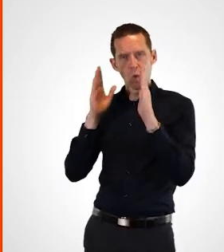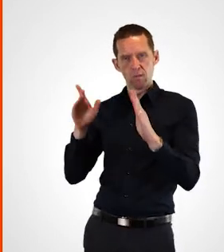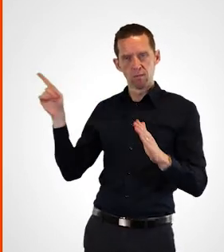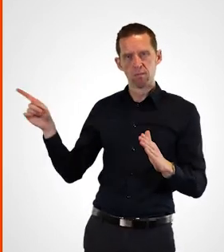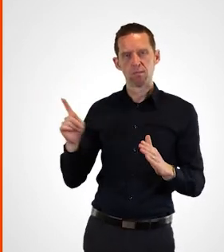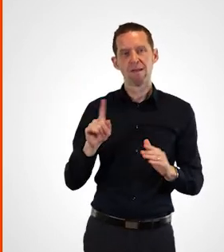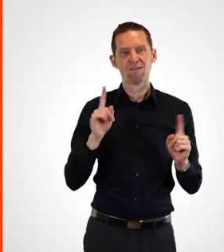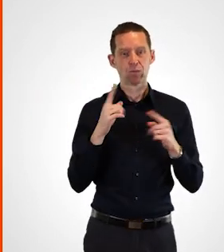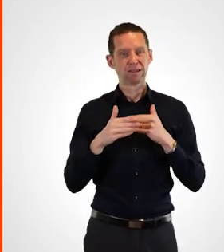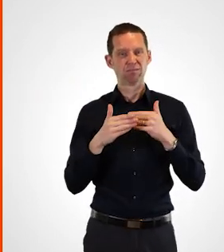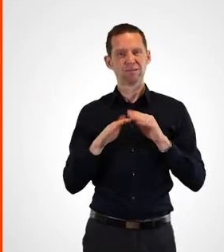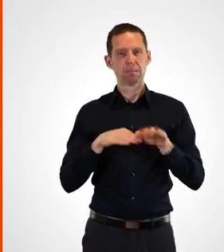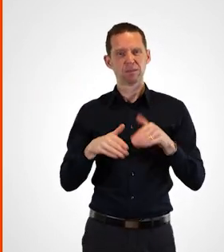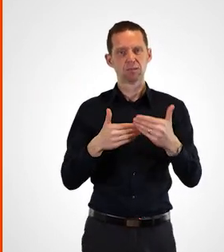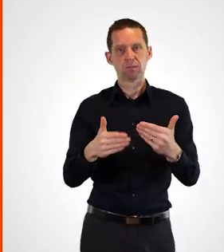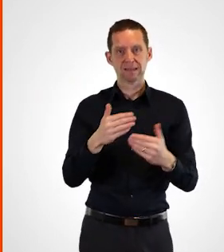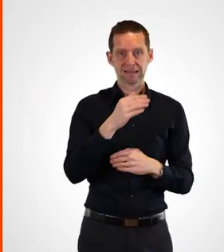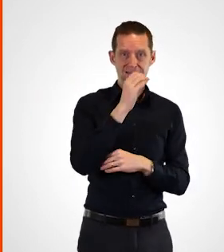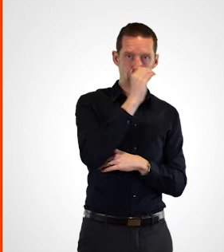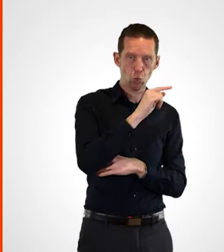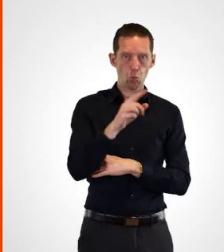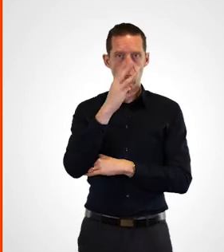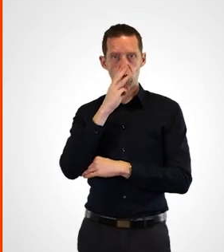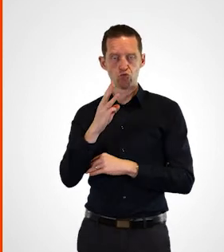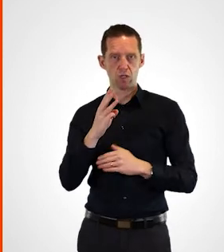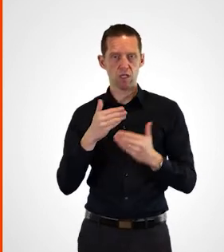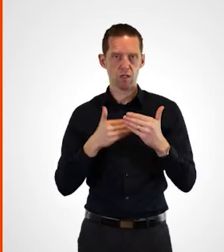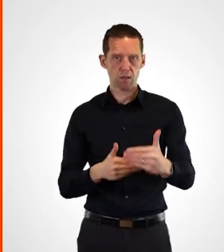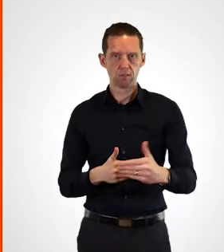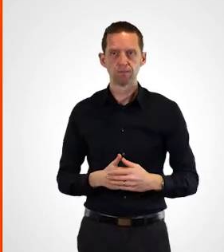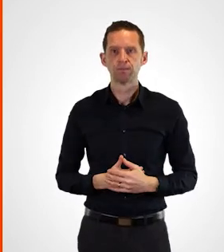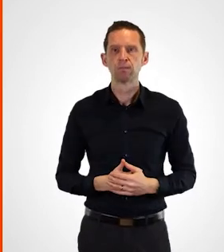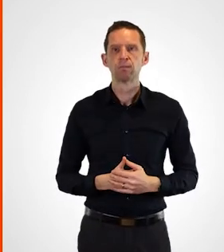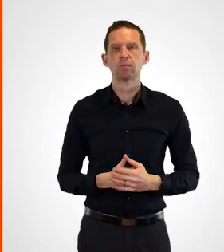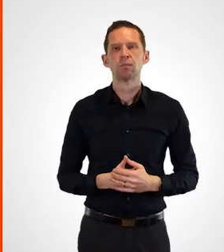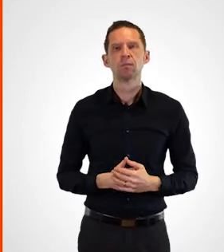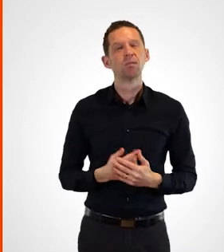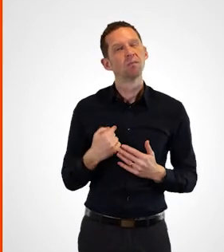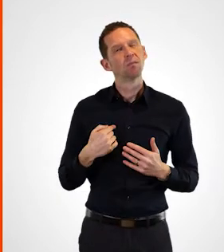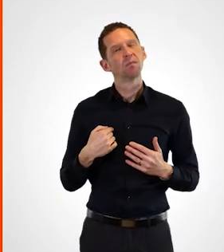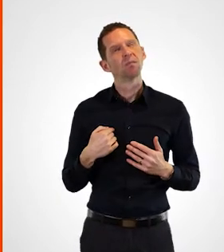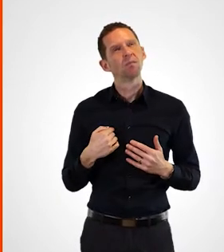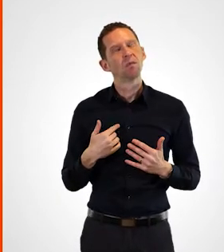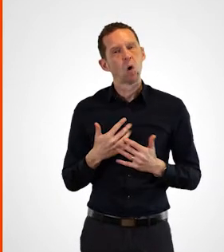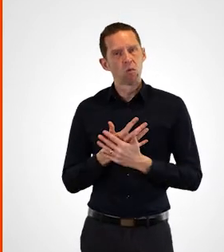the first steps, the zero to three years time span, and in a sense we spent a lot of time on this section because